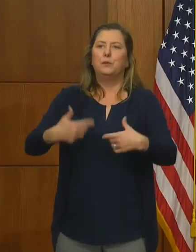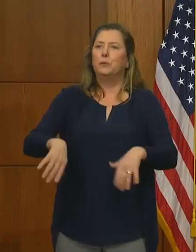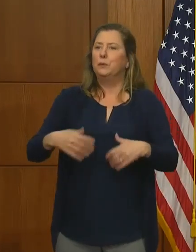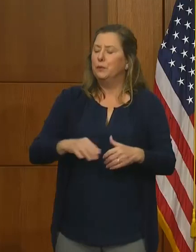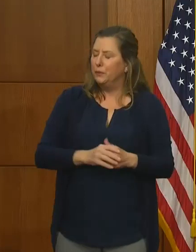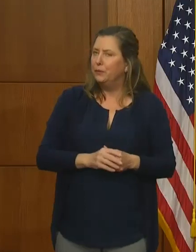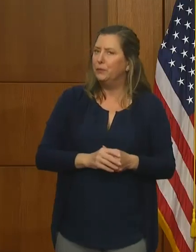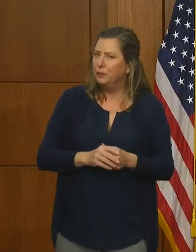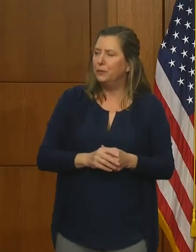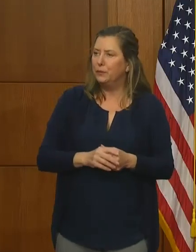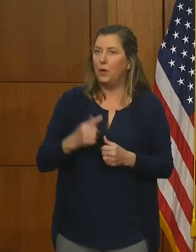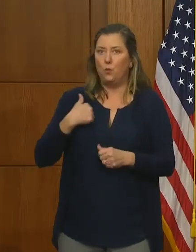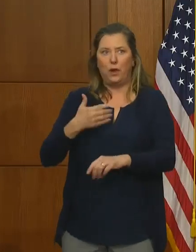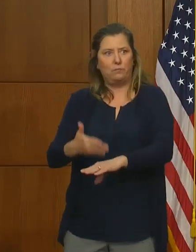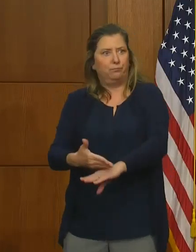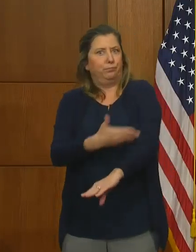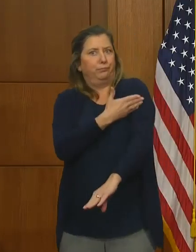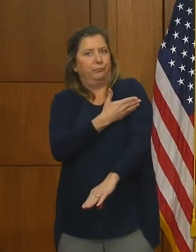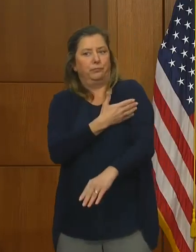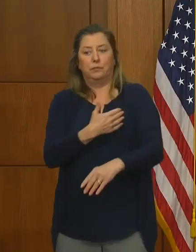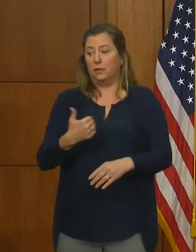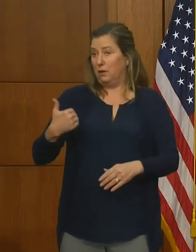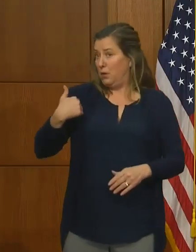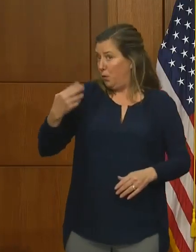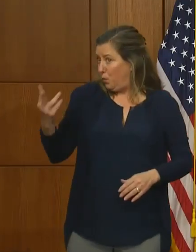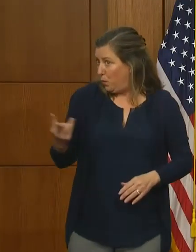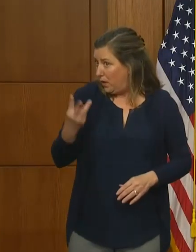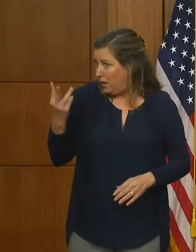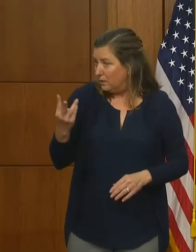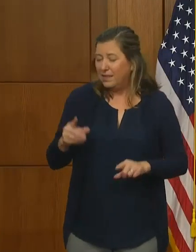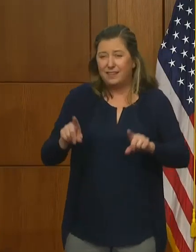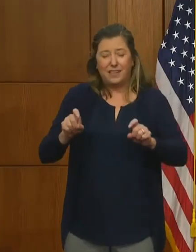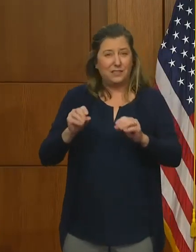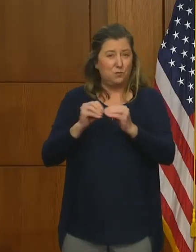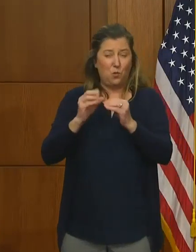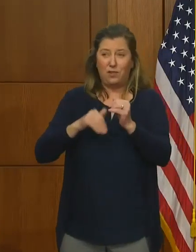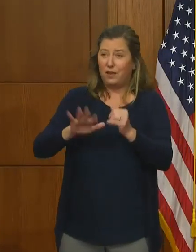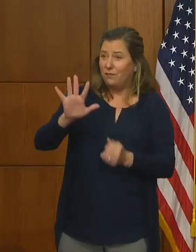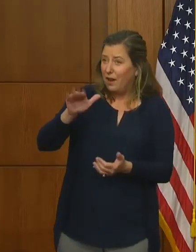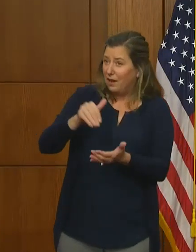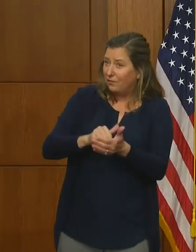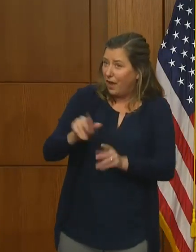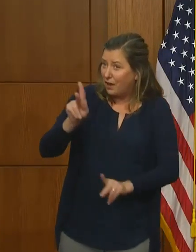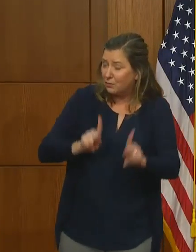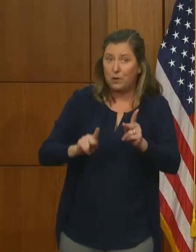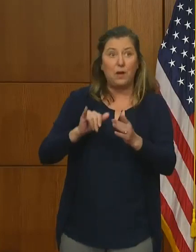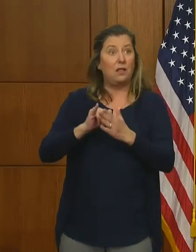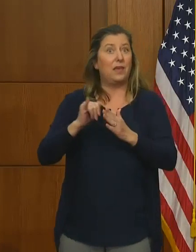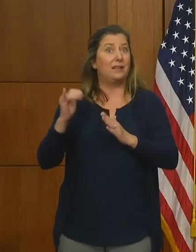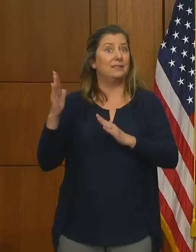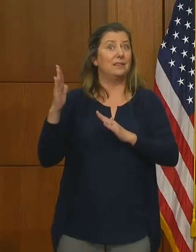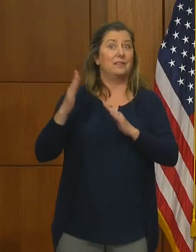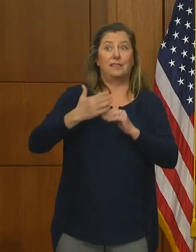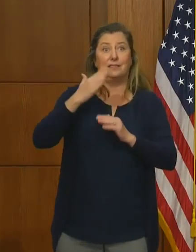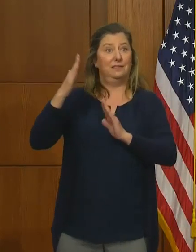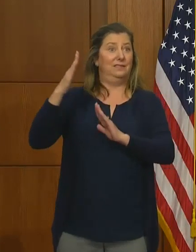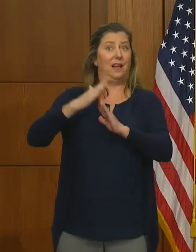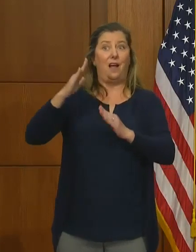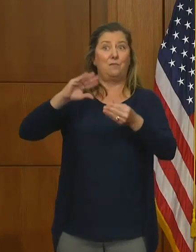ARE TESTING CAPABILITY. WE HAVE MADE TREMENDOUS PROGRESS ON